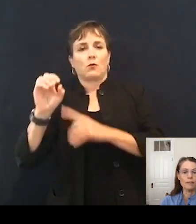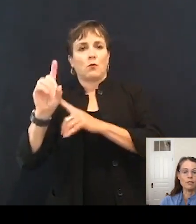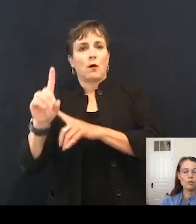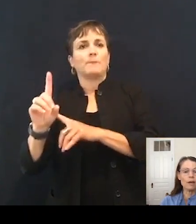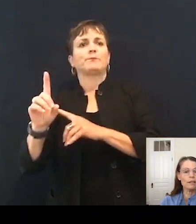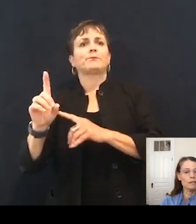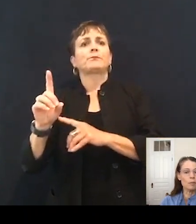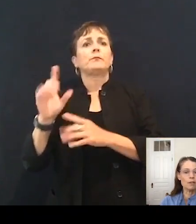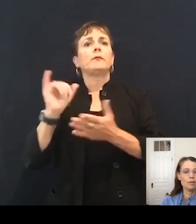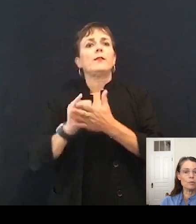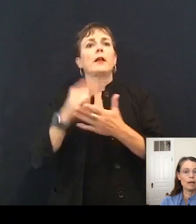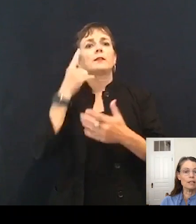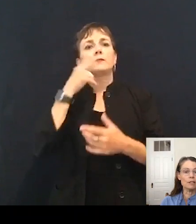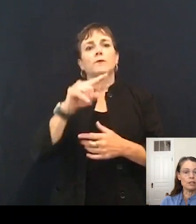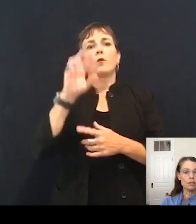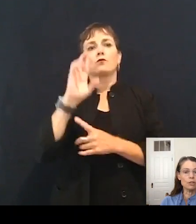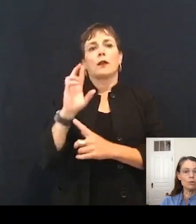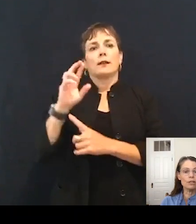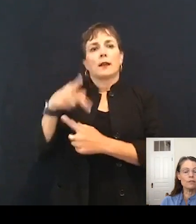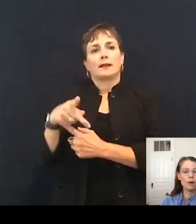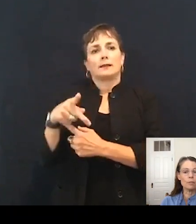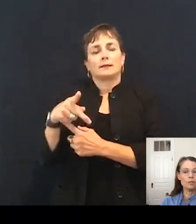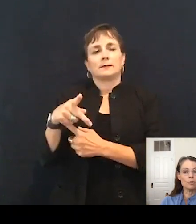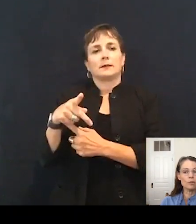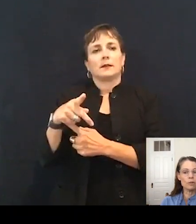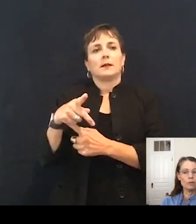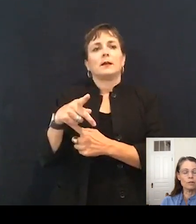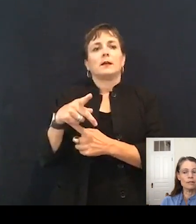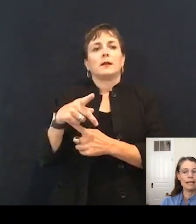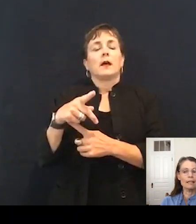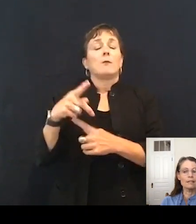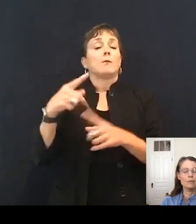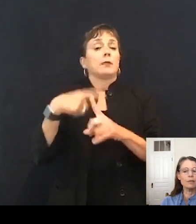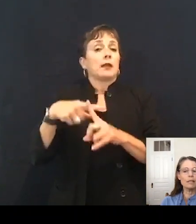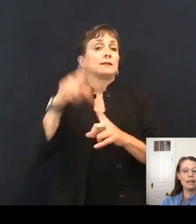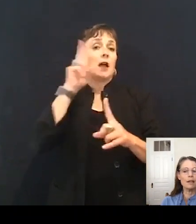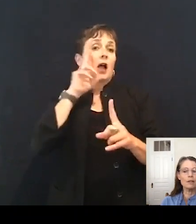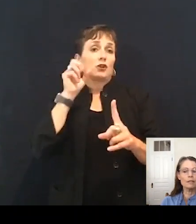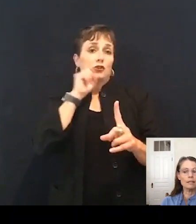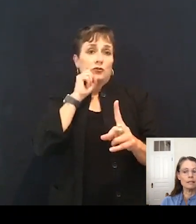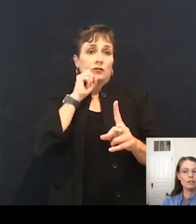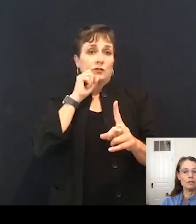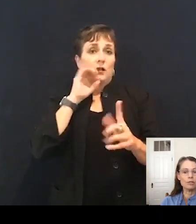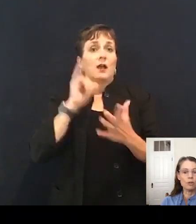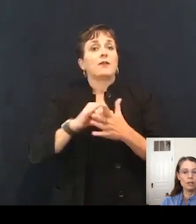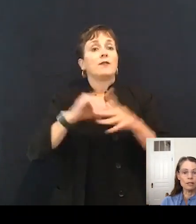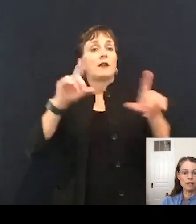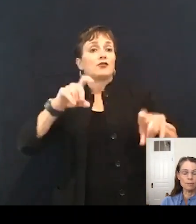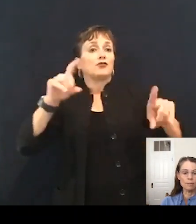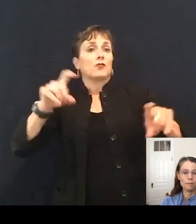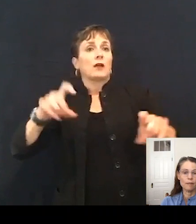This trial is sponsored by Nacuity Pharmaceuticals, and is being held in Australia.